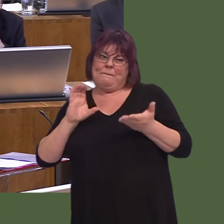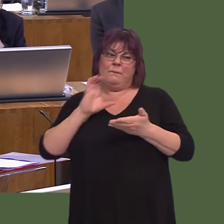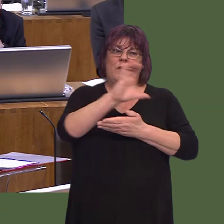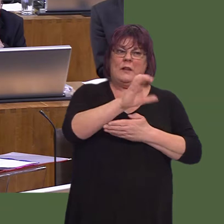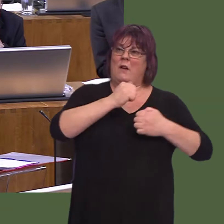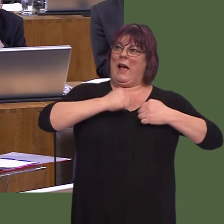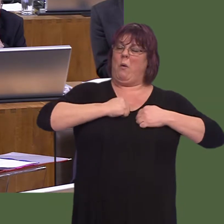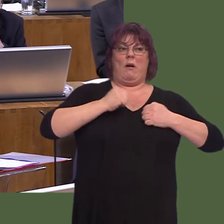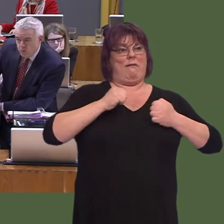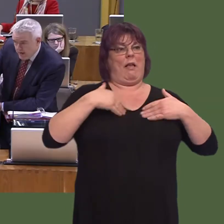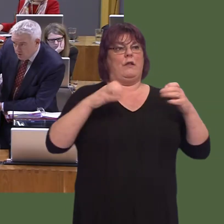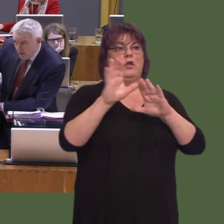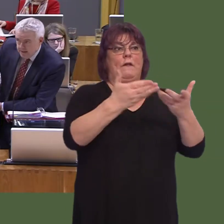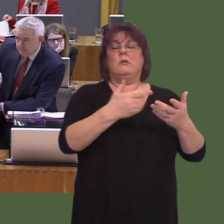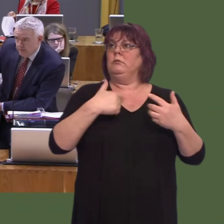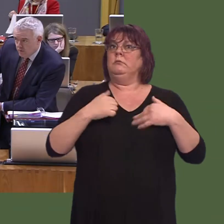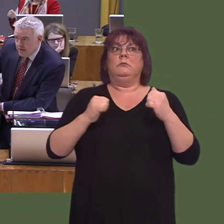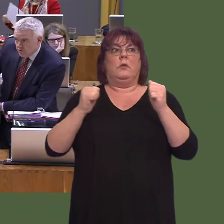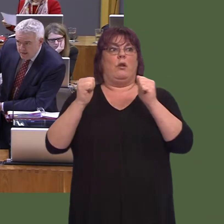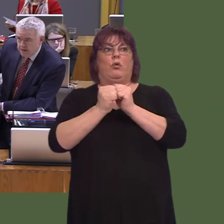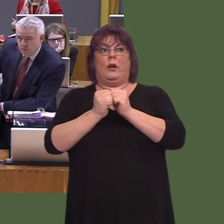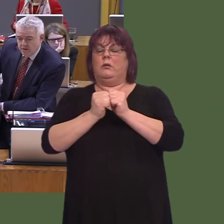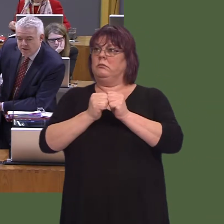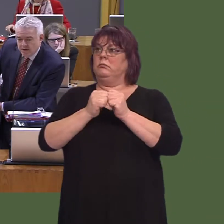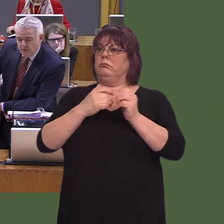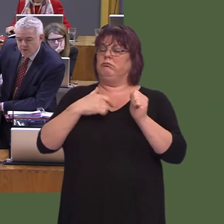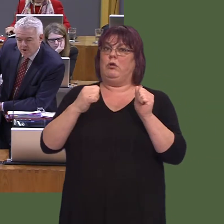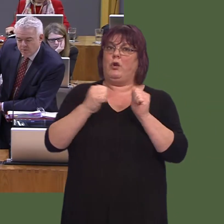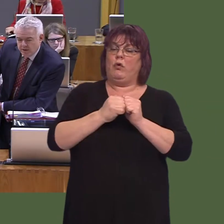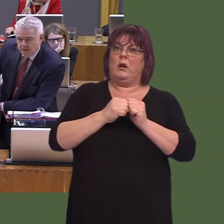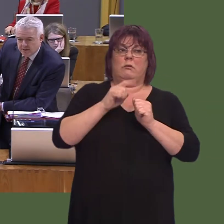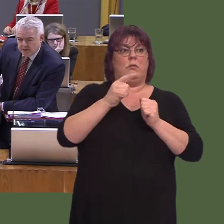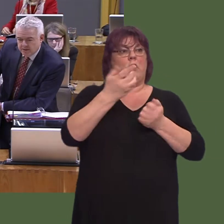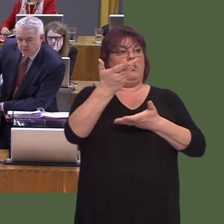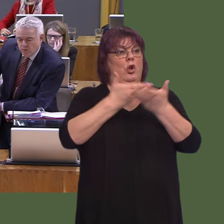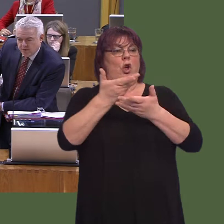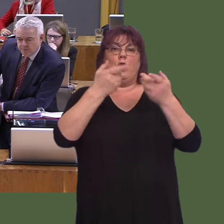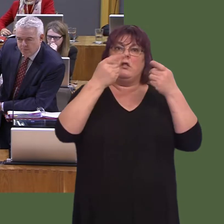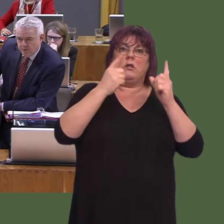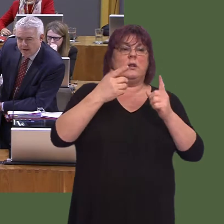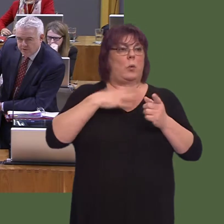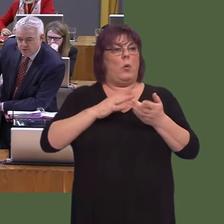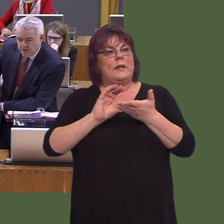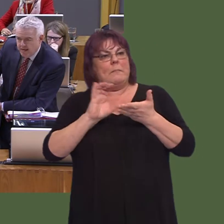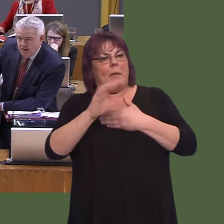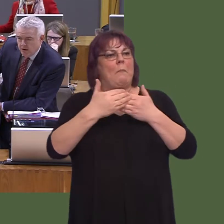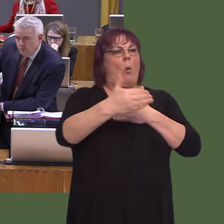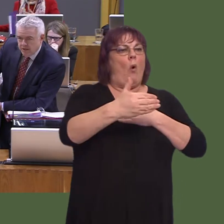So, yes, we agree with the consultants that we want to spend more money on health and social care.